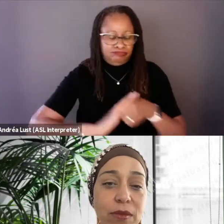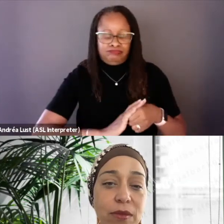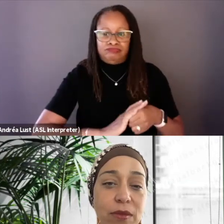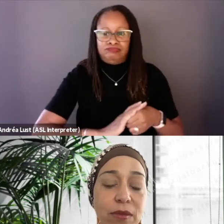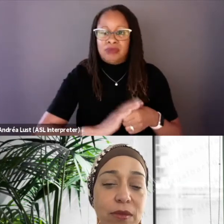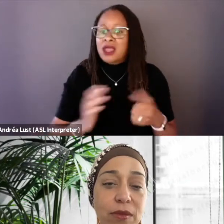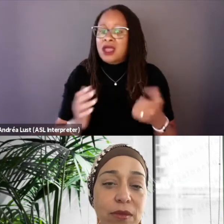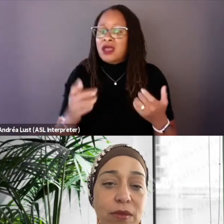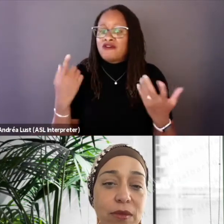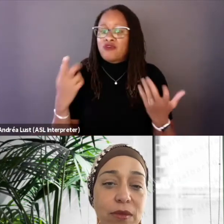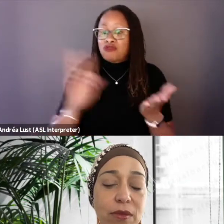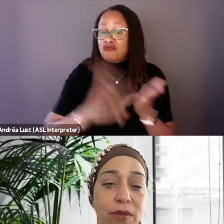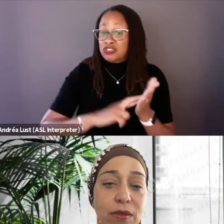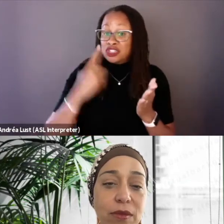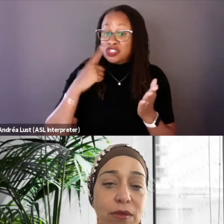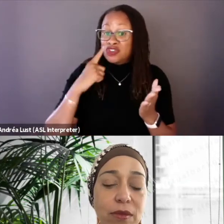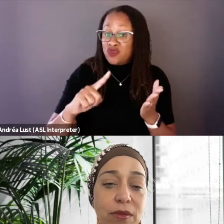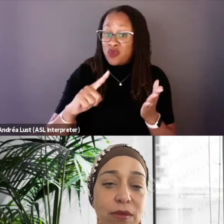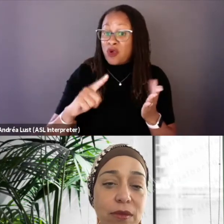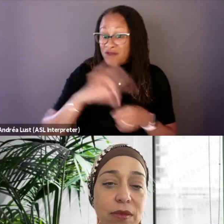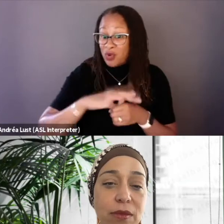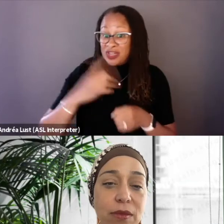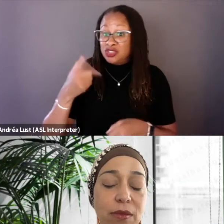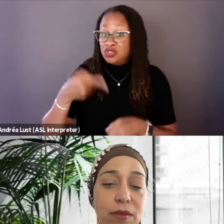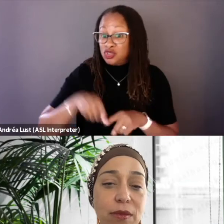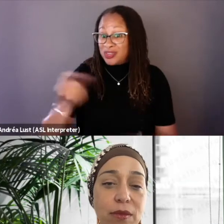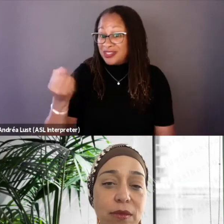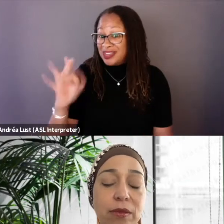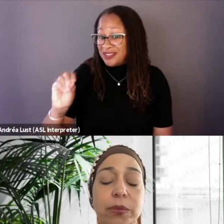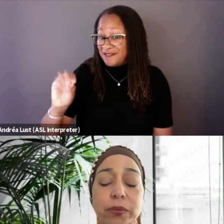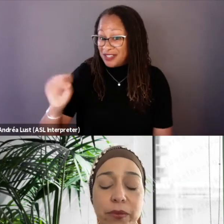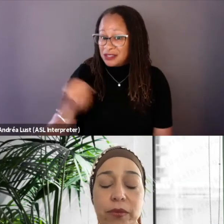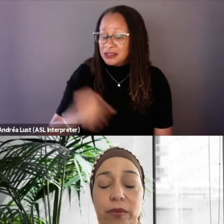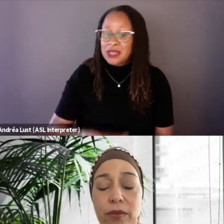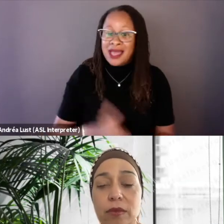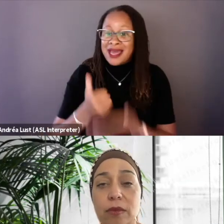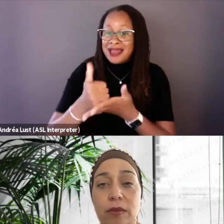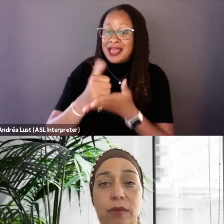in the 50's and help the Ku Klux Klan avoid culpability